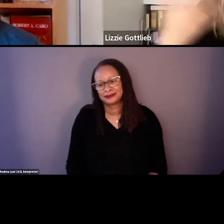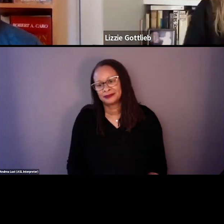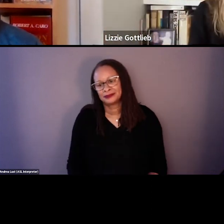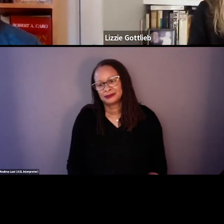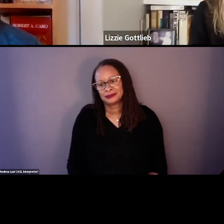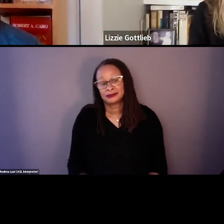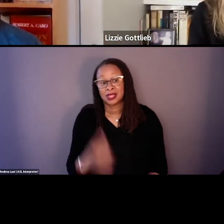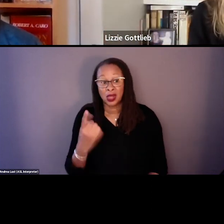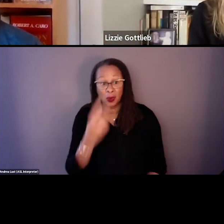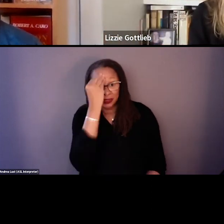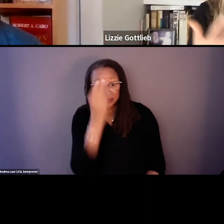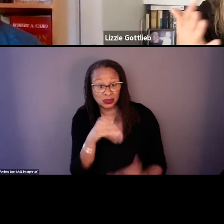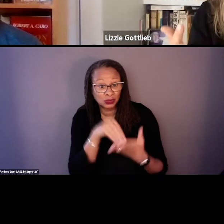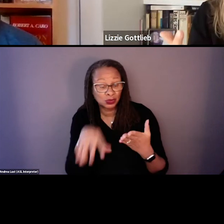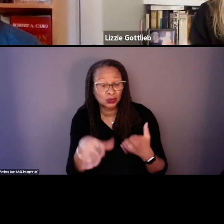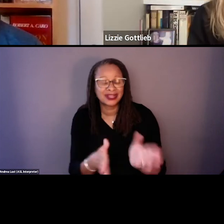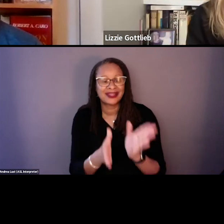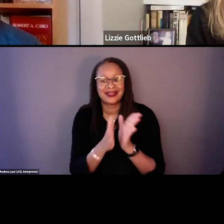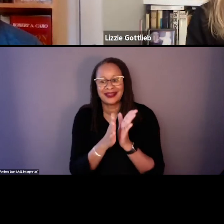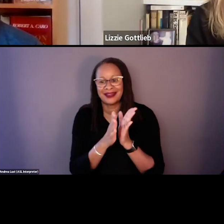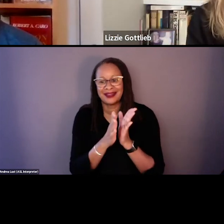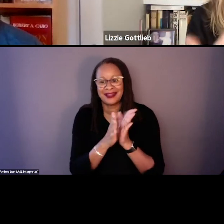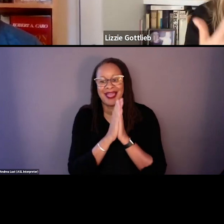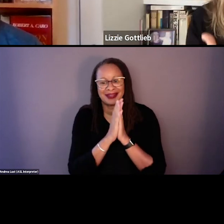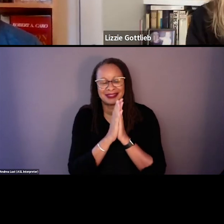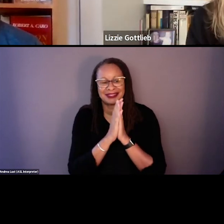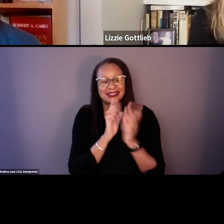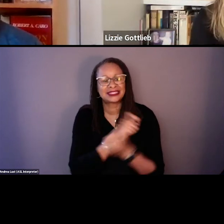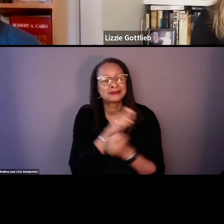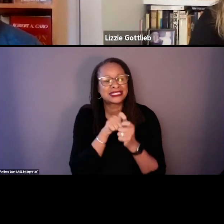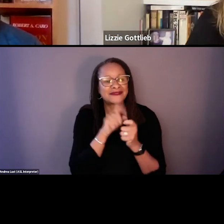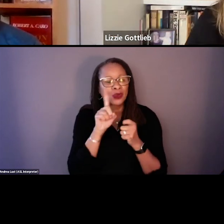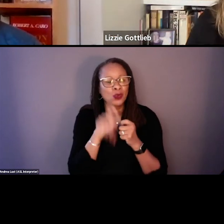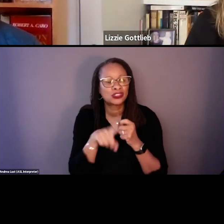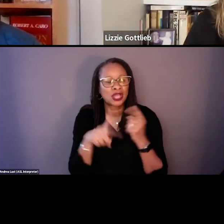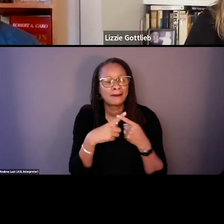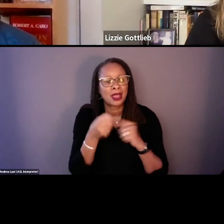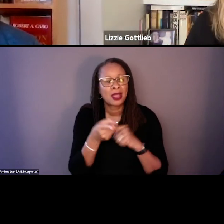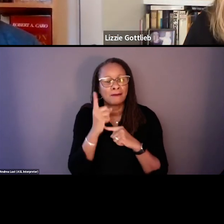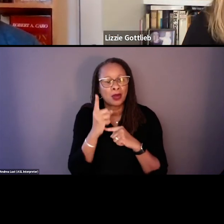Rather than asking a more general question. And I was interviewing Bob Caro, and there came a moment where I realized